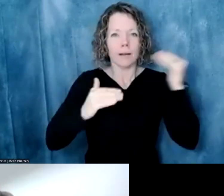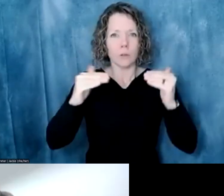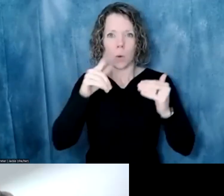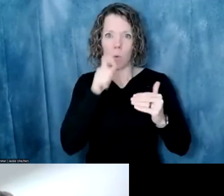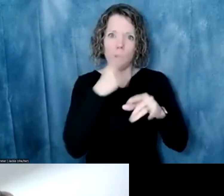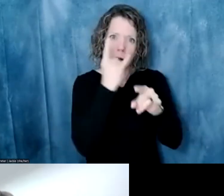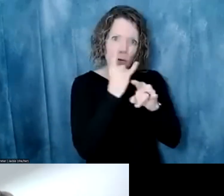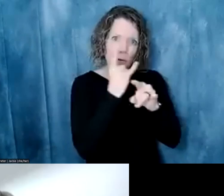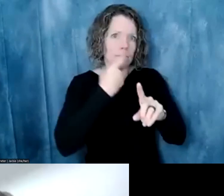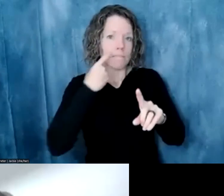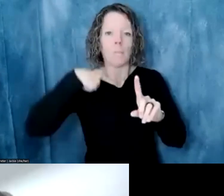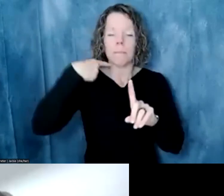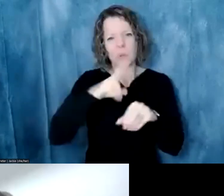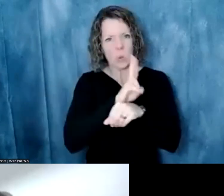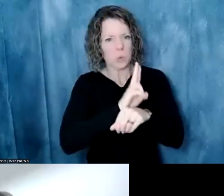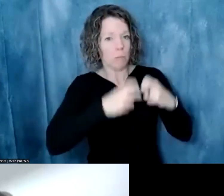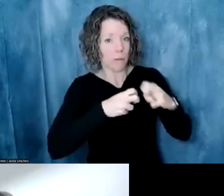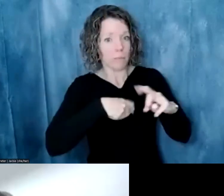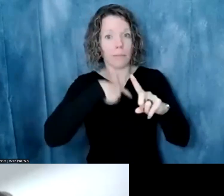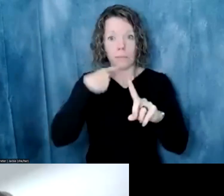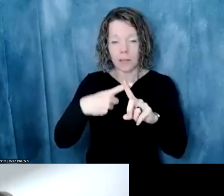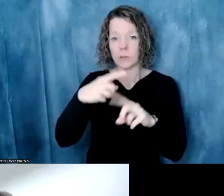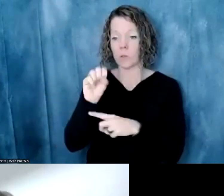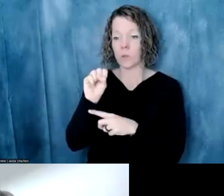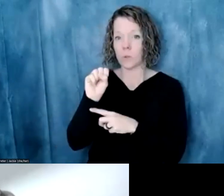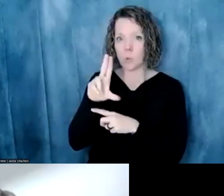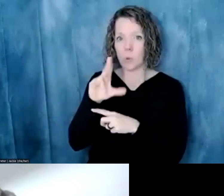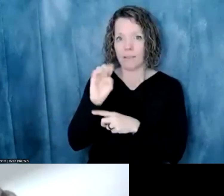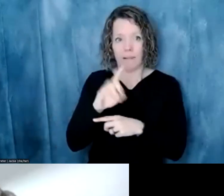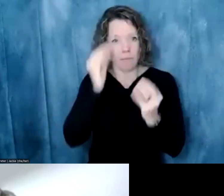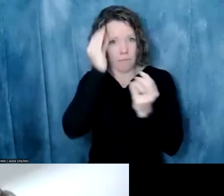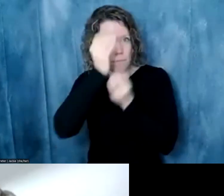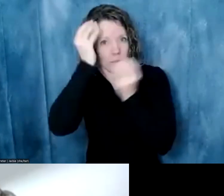for delivery in the emergency department. We are thrilled to hear about her important